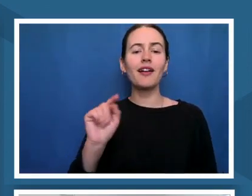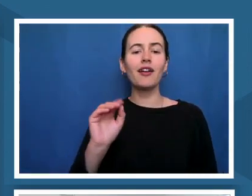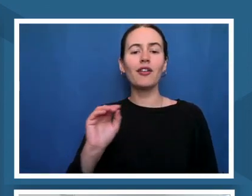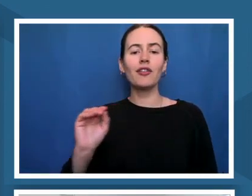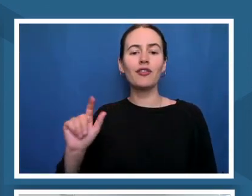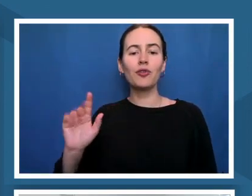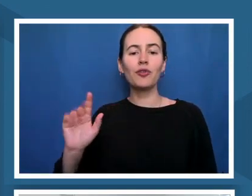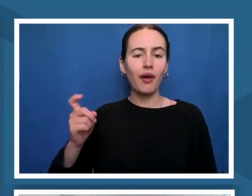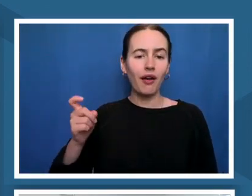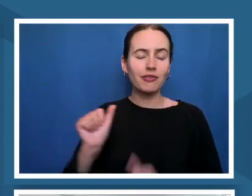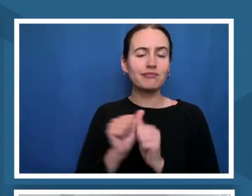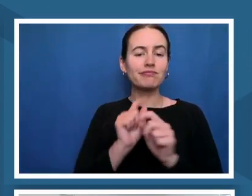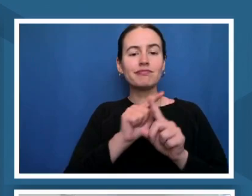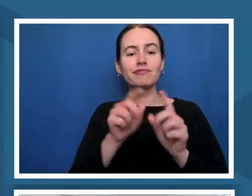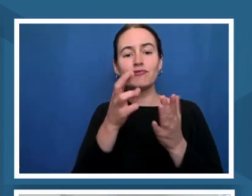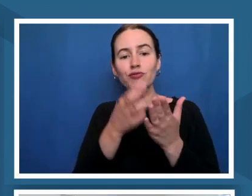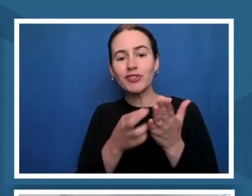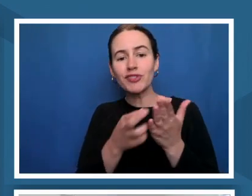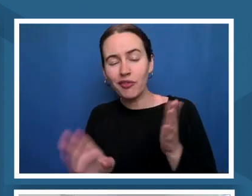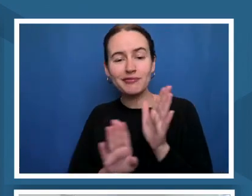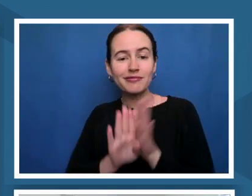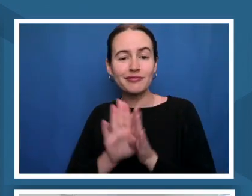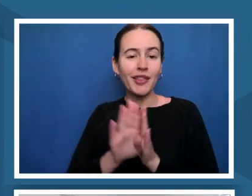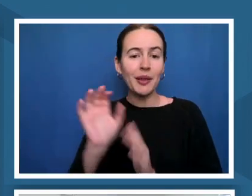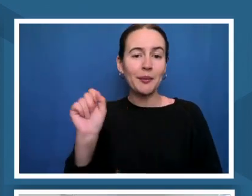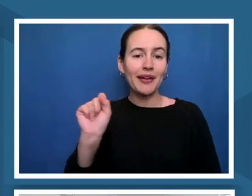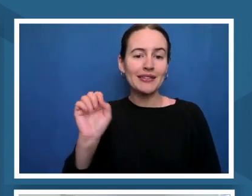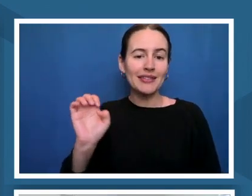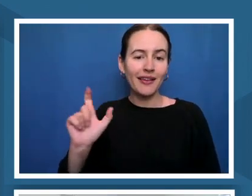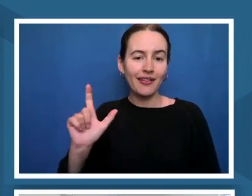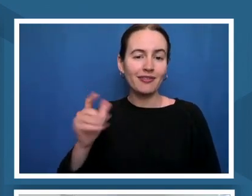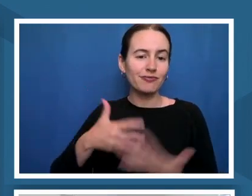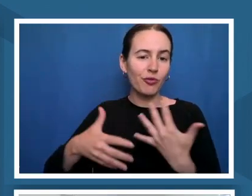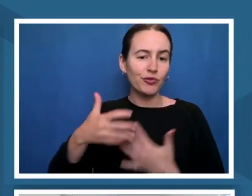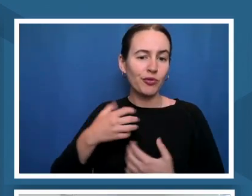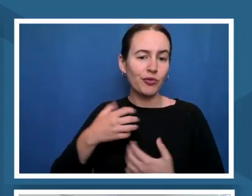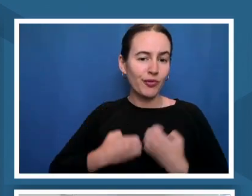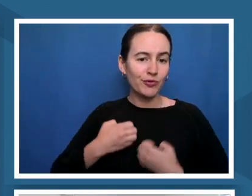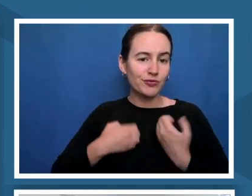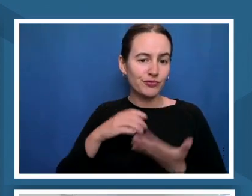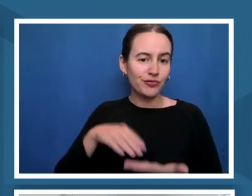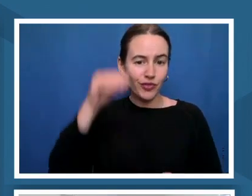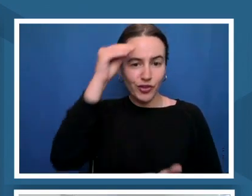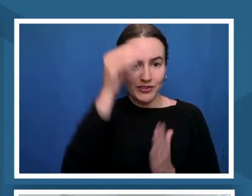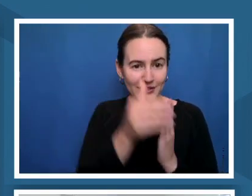social and emotional learning skills